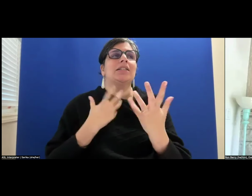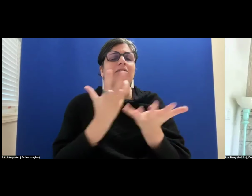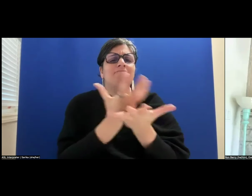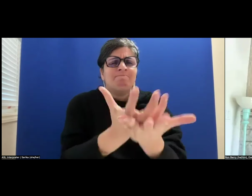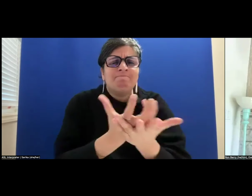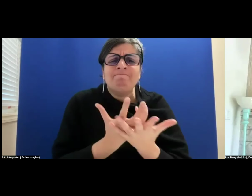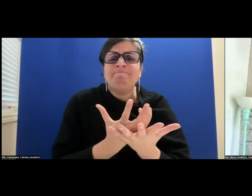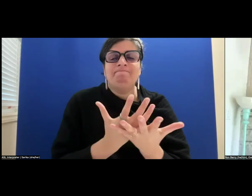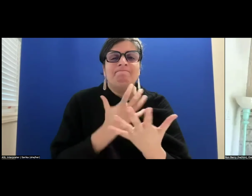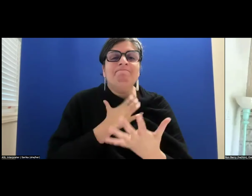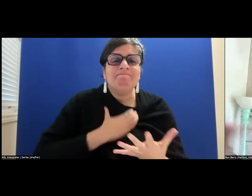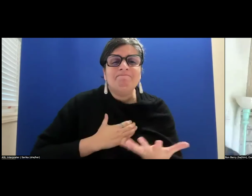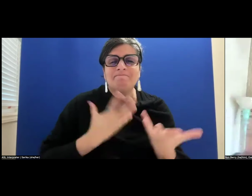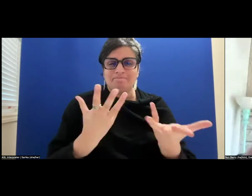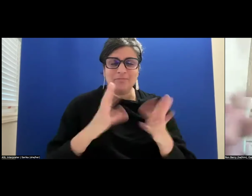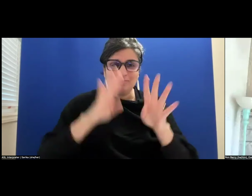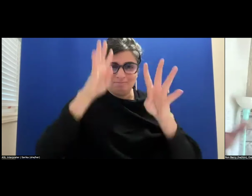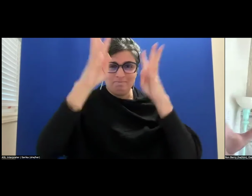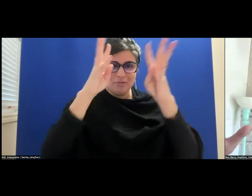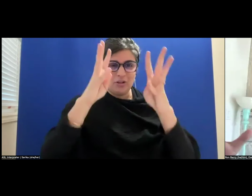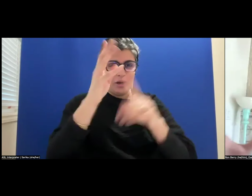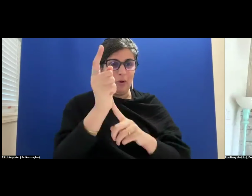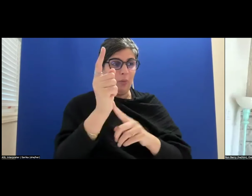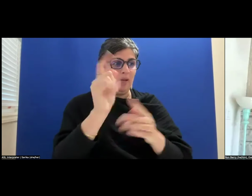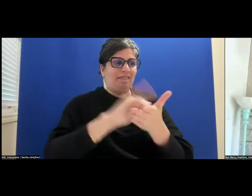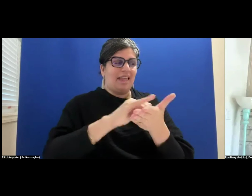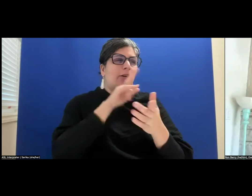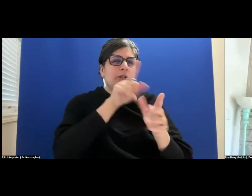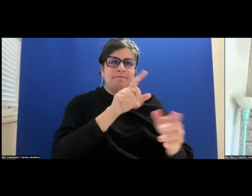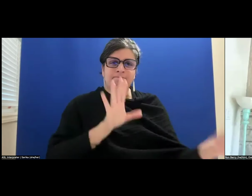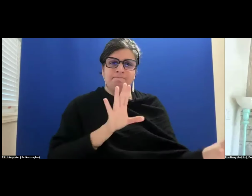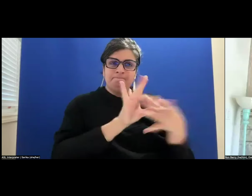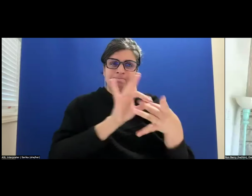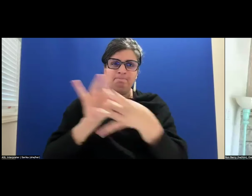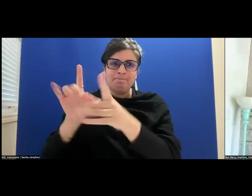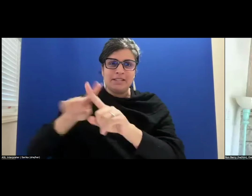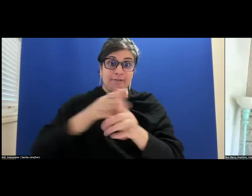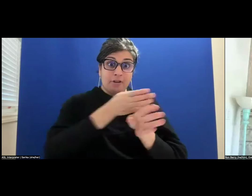that really reached across different art forms, and across geography.